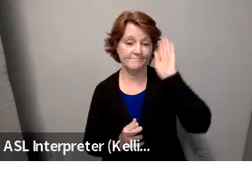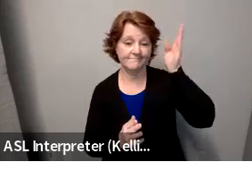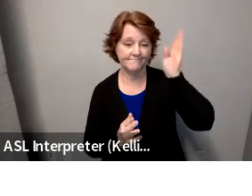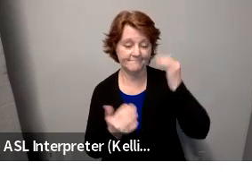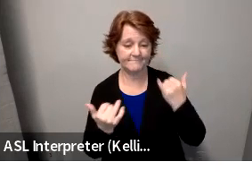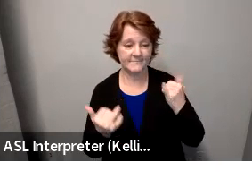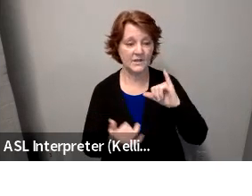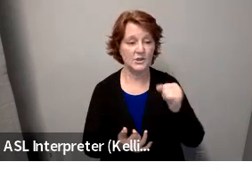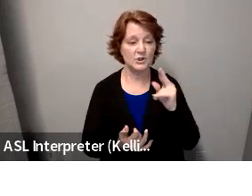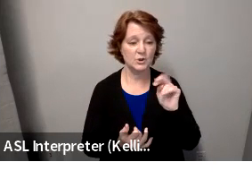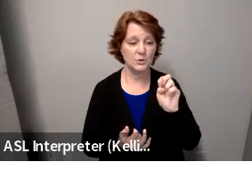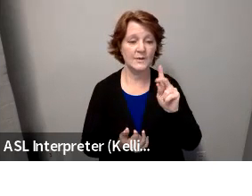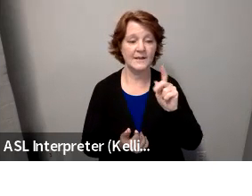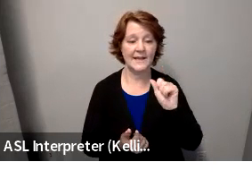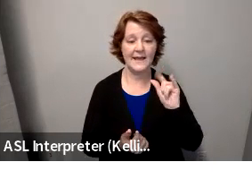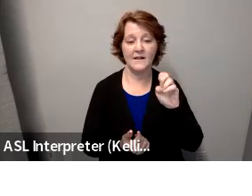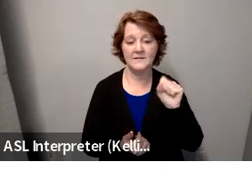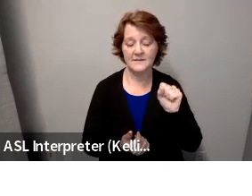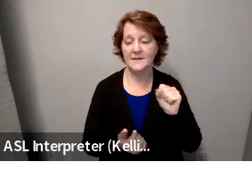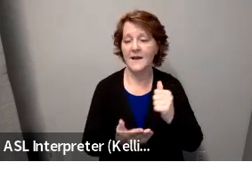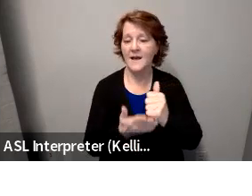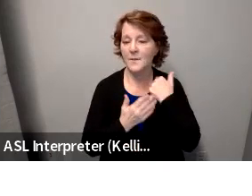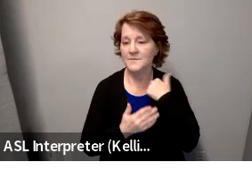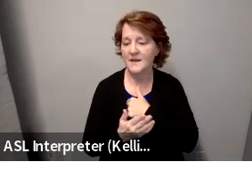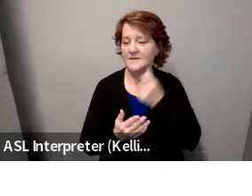protect the plan. Those two actions to apply what I learn